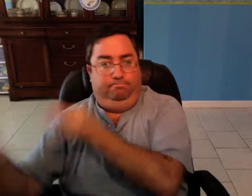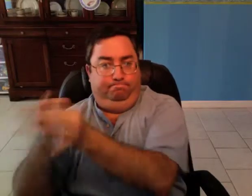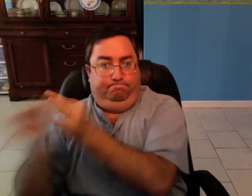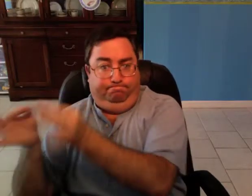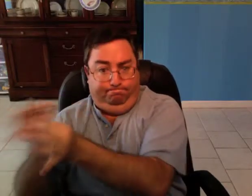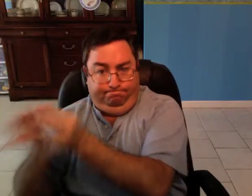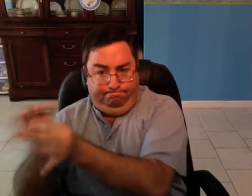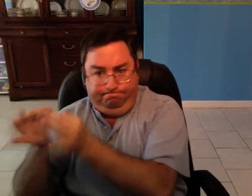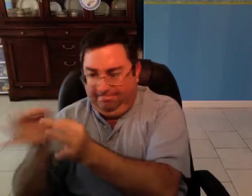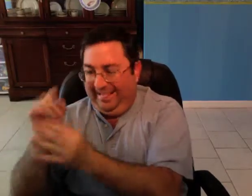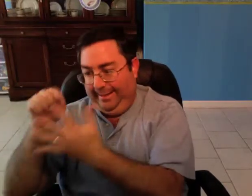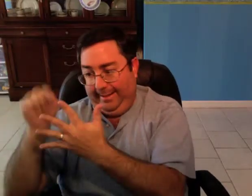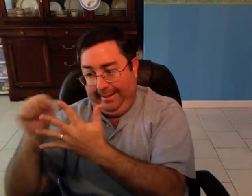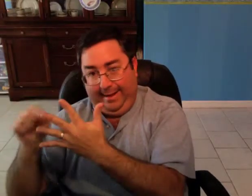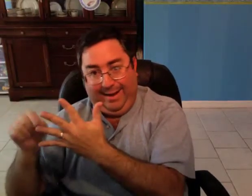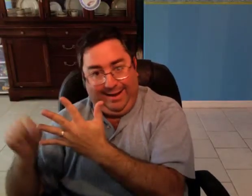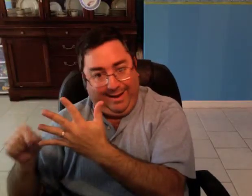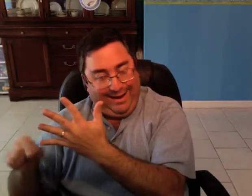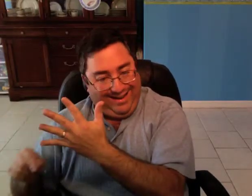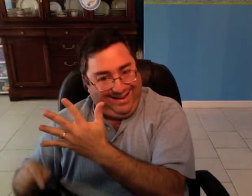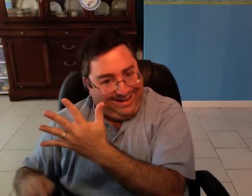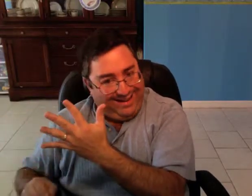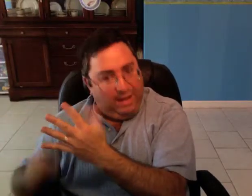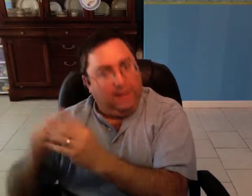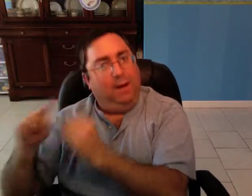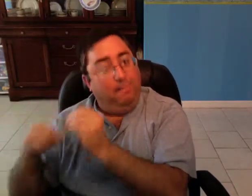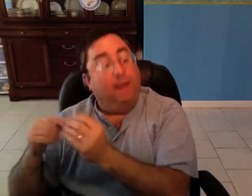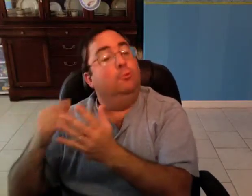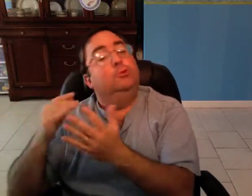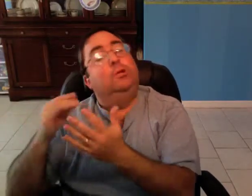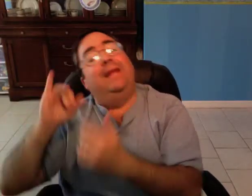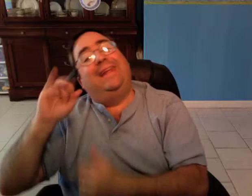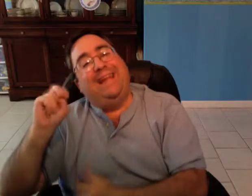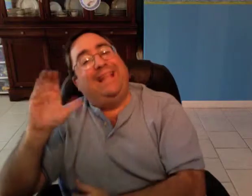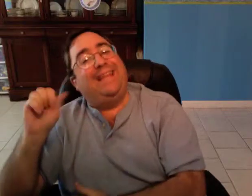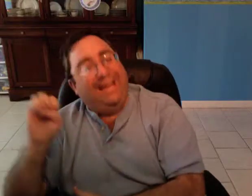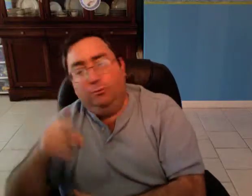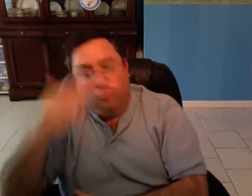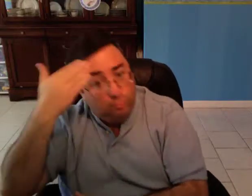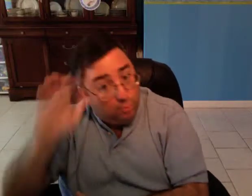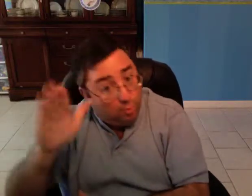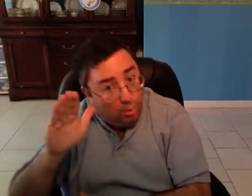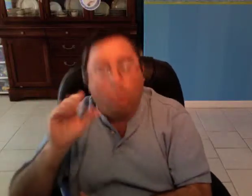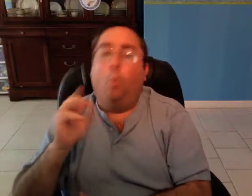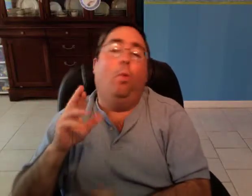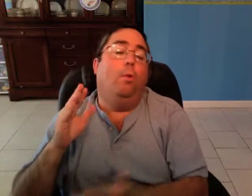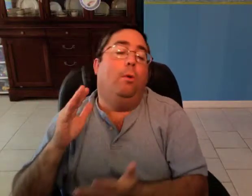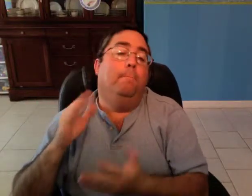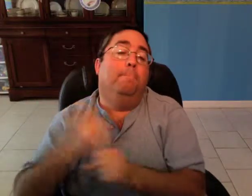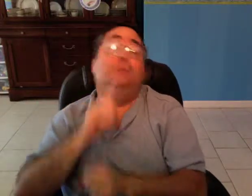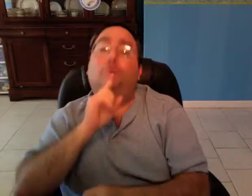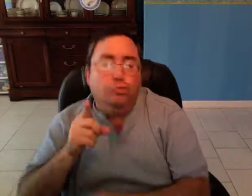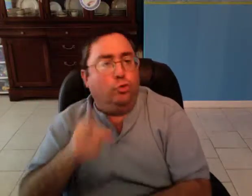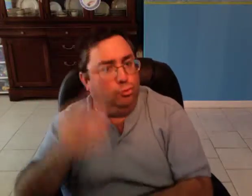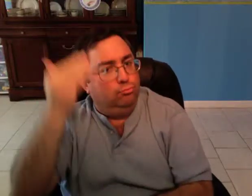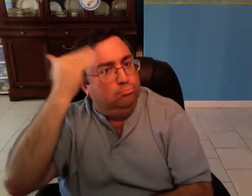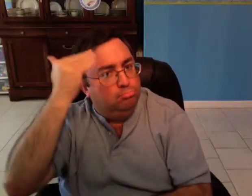This is done in case the receiver doesn't know, or to make sure the receiver knows the background on it.